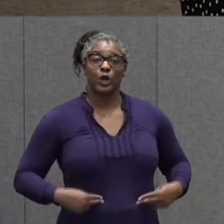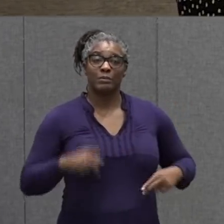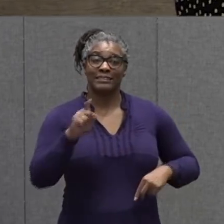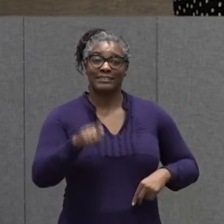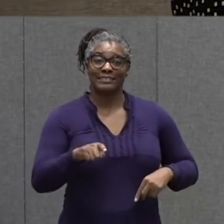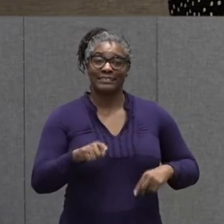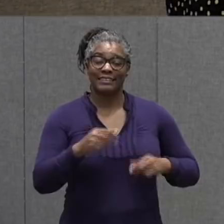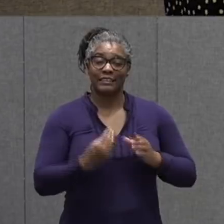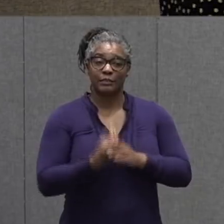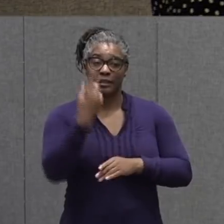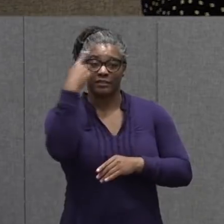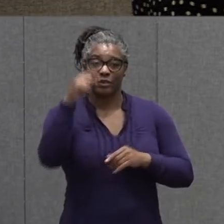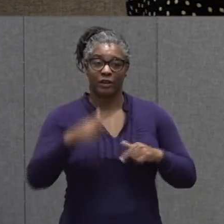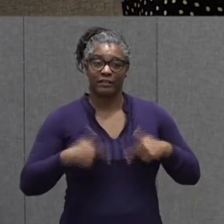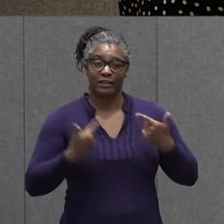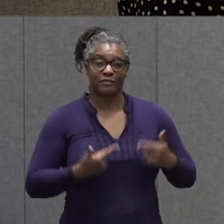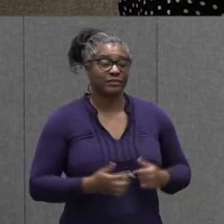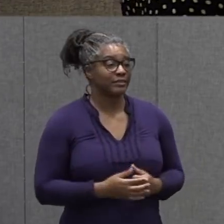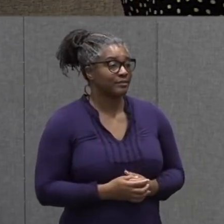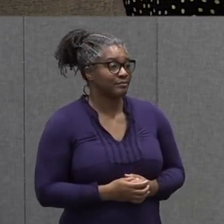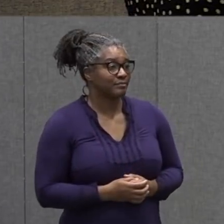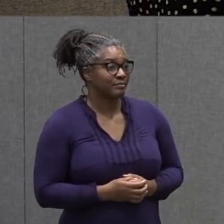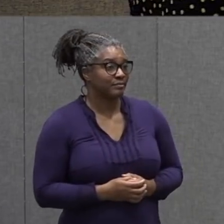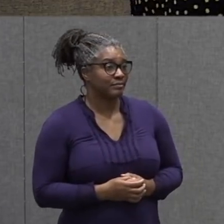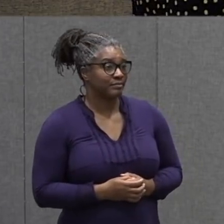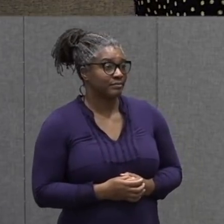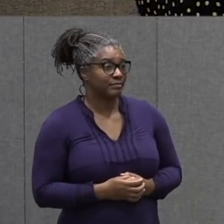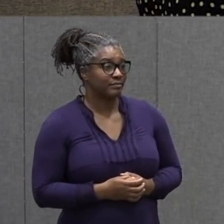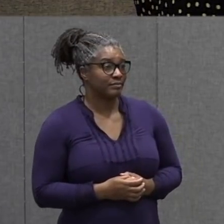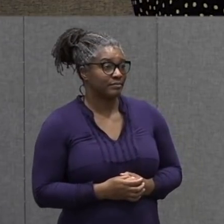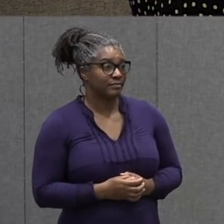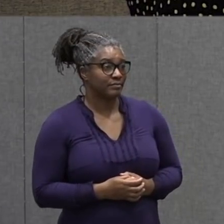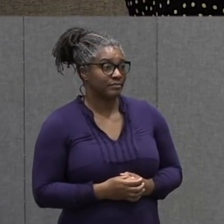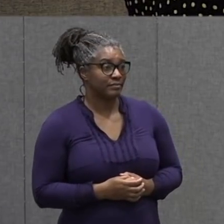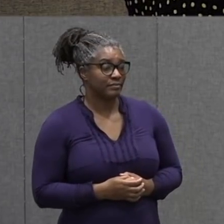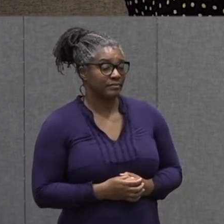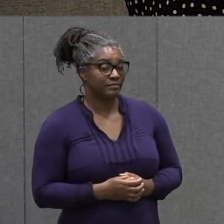Seeds are very important in our lives